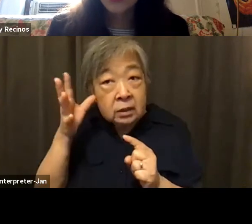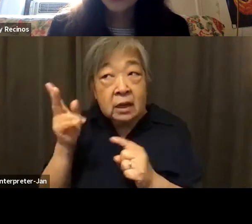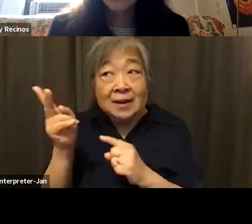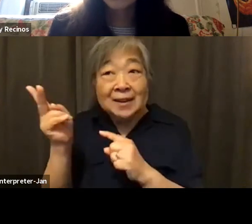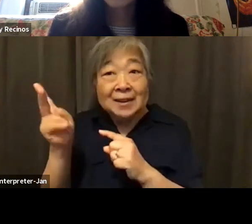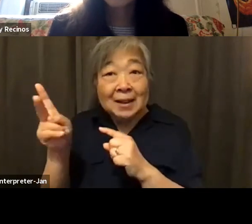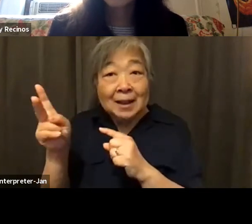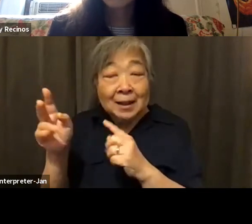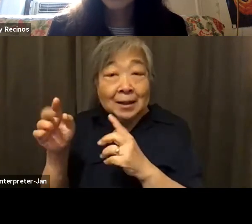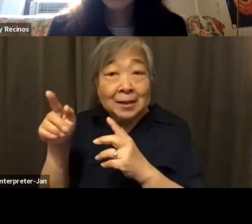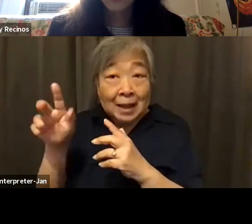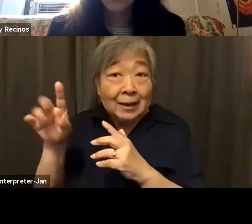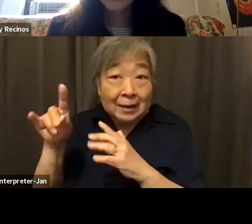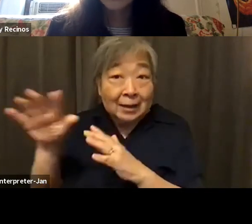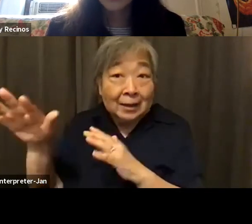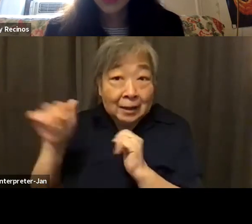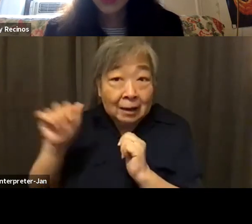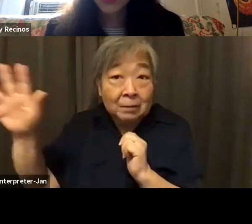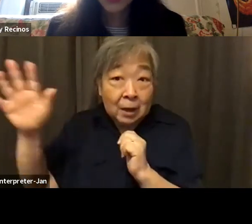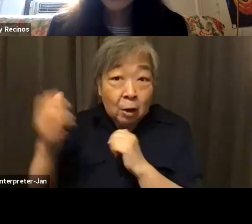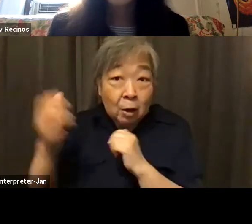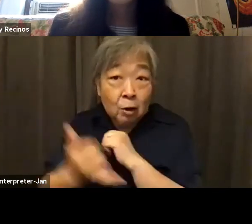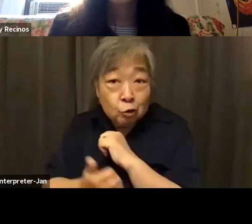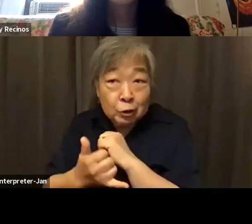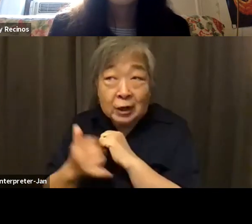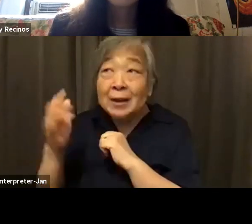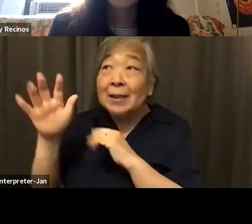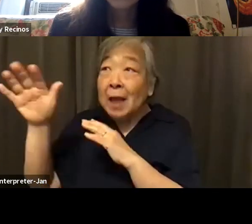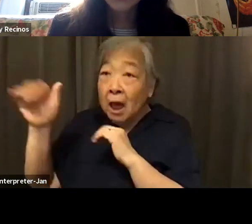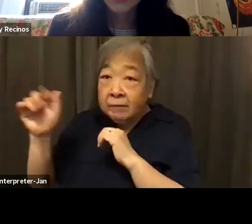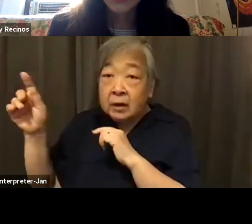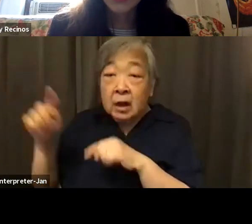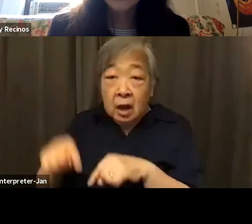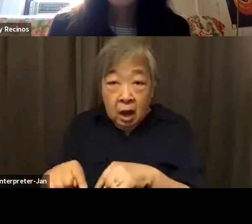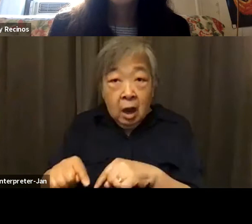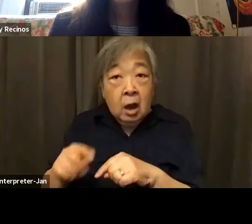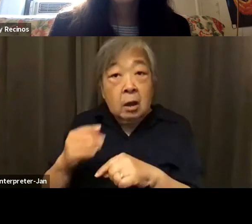the day, and made a home in another country and have been here for a long time, so I think